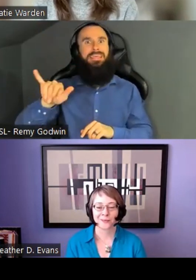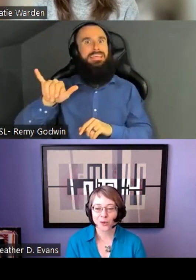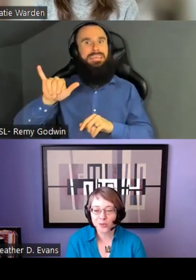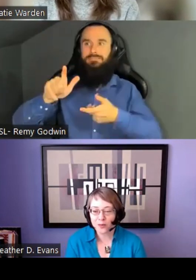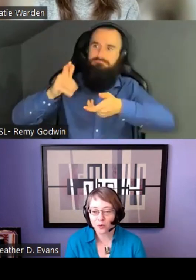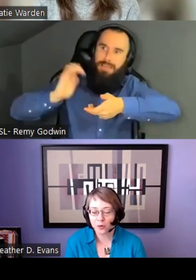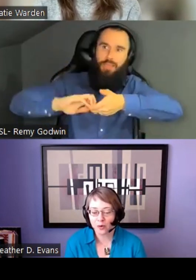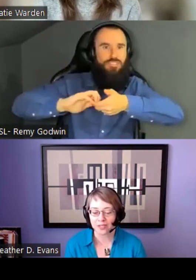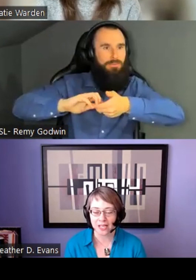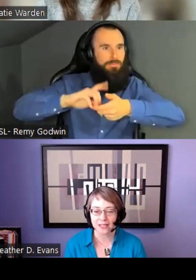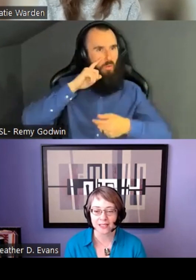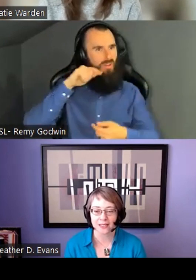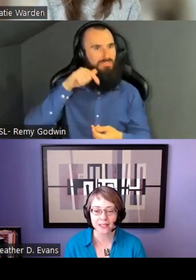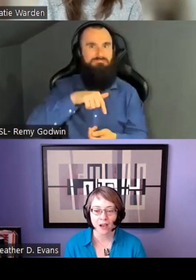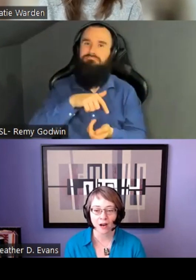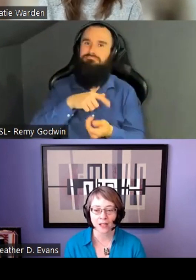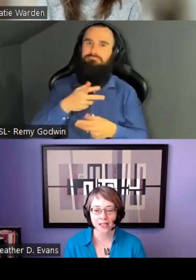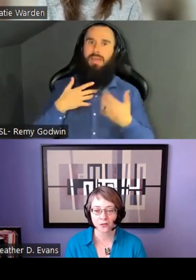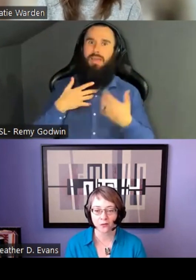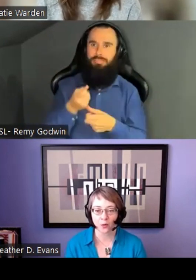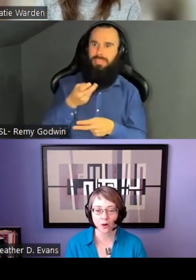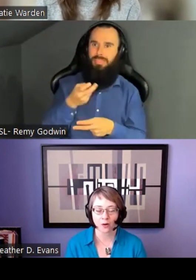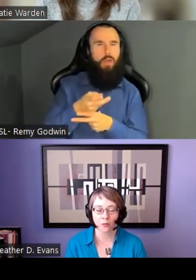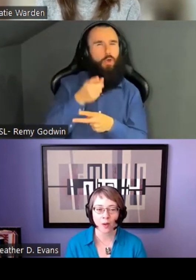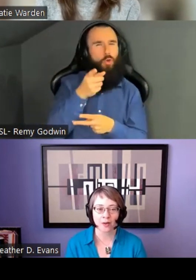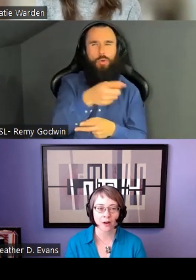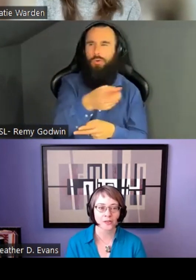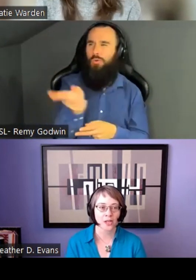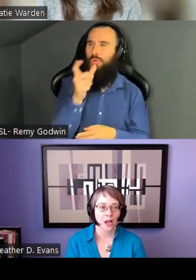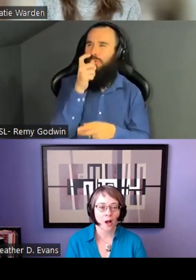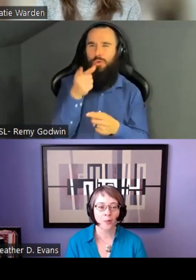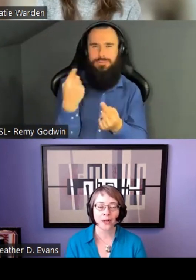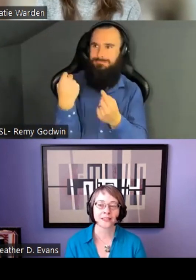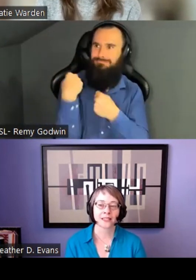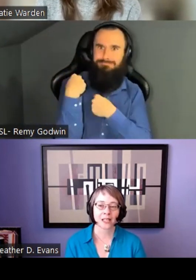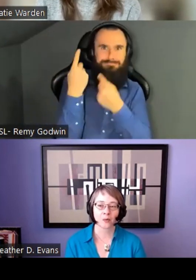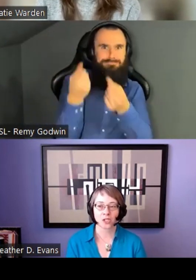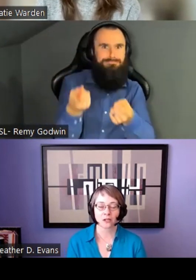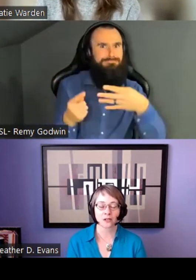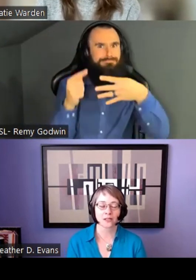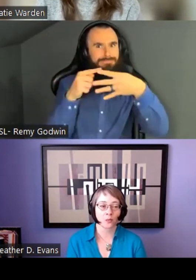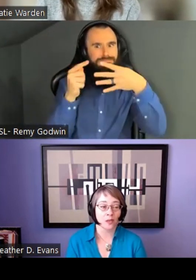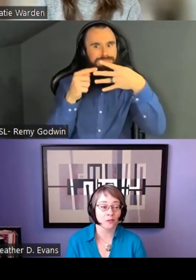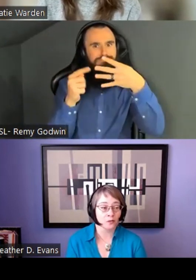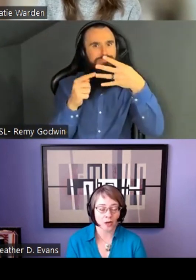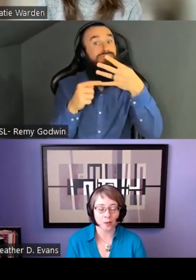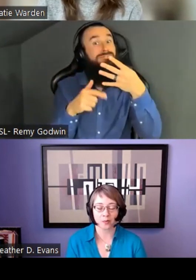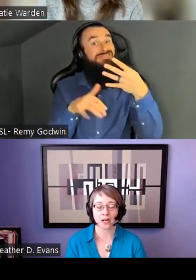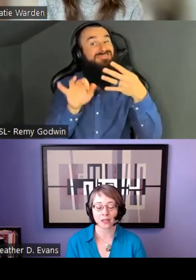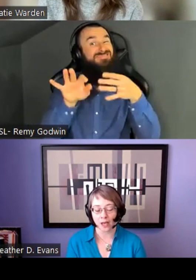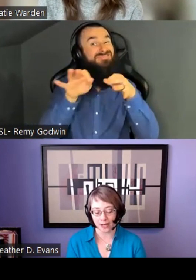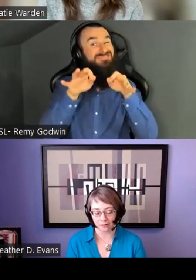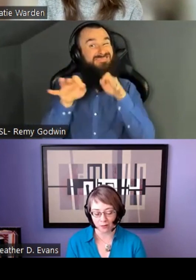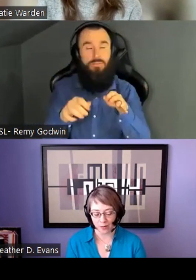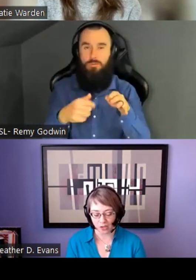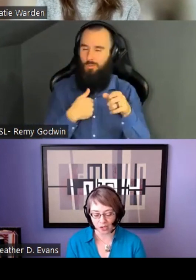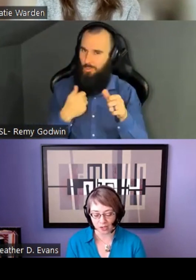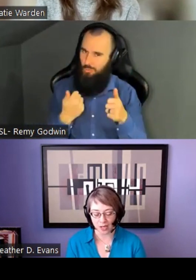To those of you who have attended our last four webinars, I'll point out the language here is that we've tried to provide a lot of information